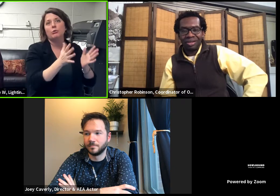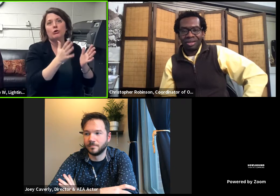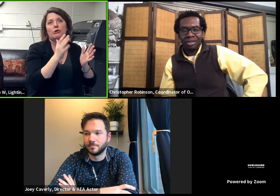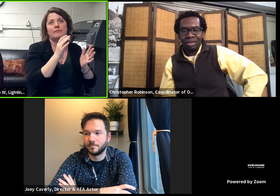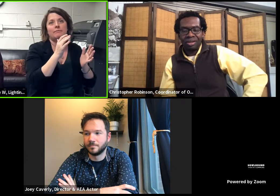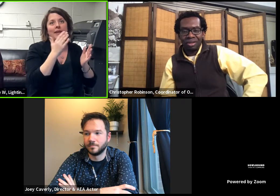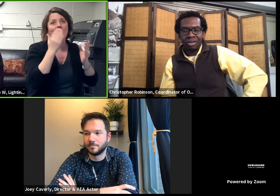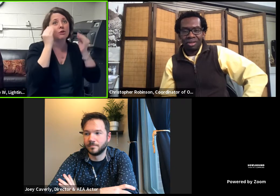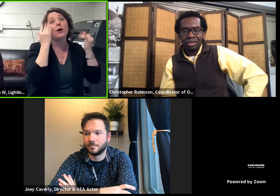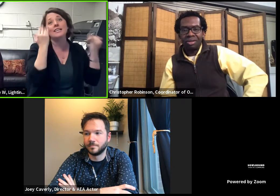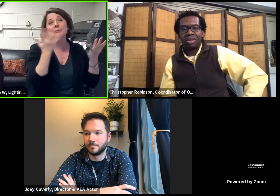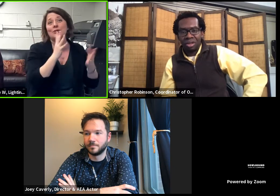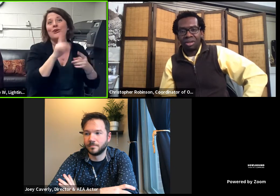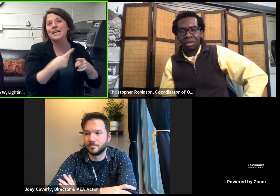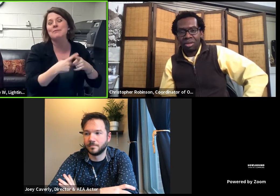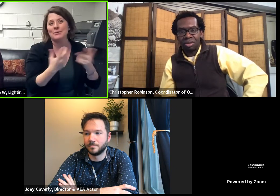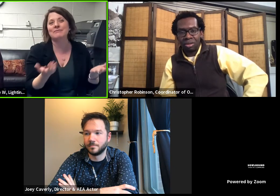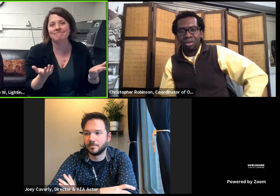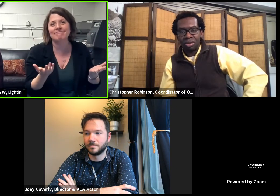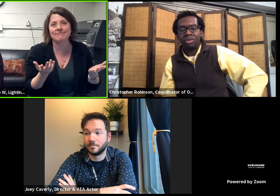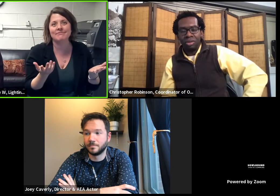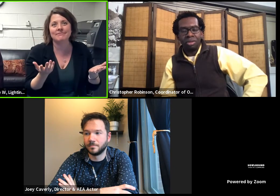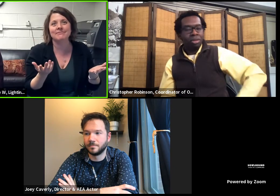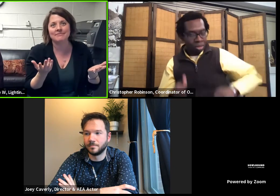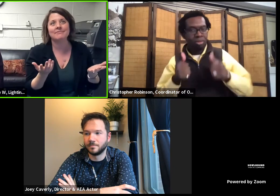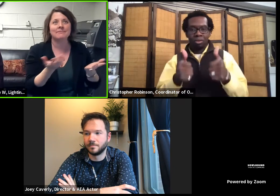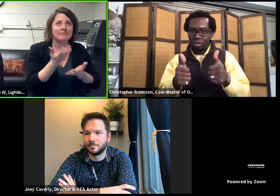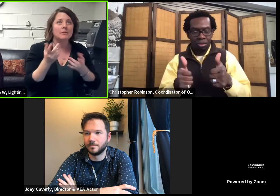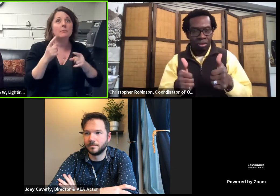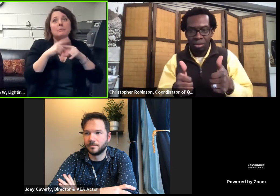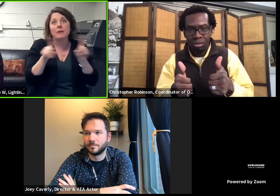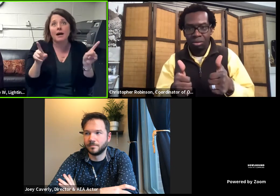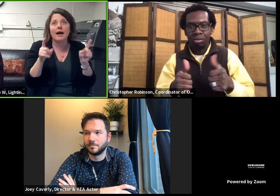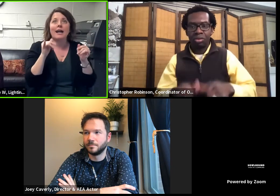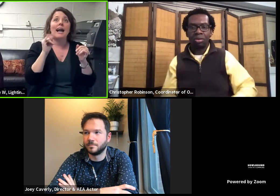"through an interpreter, this call," and let them know what it'll be like.